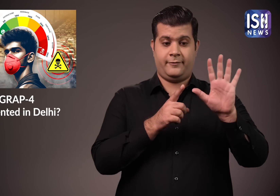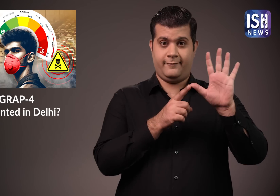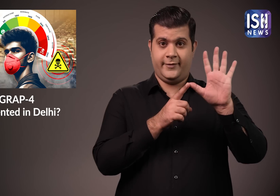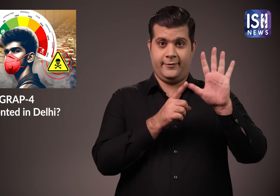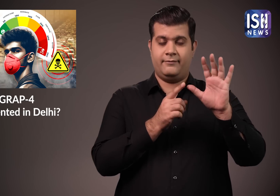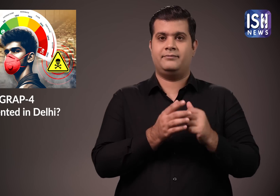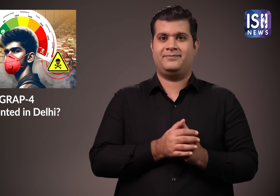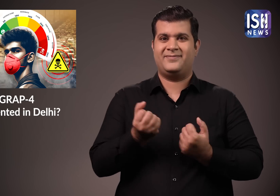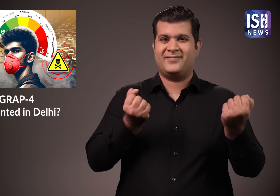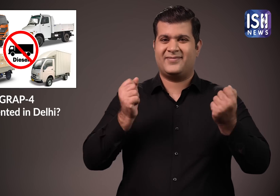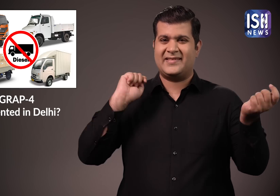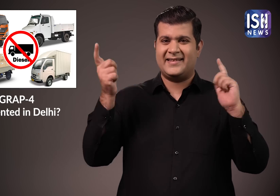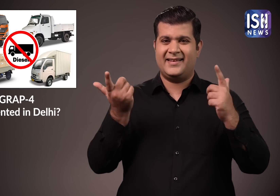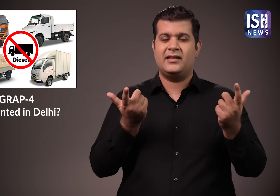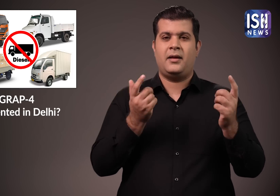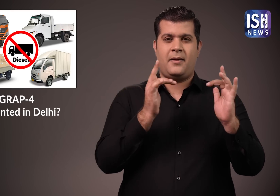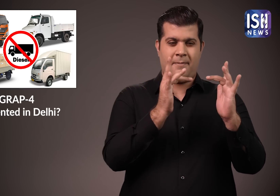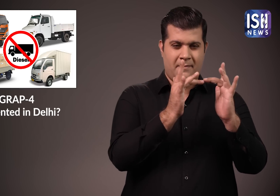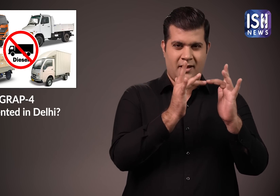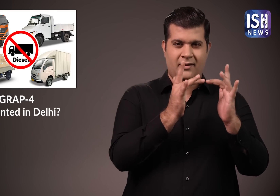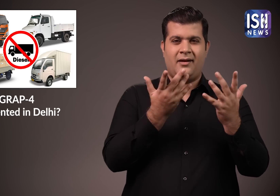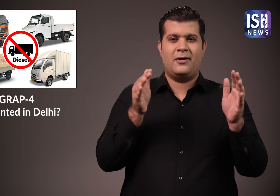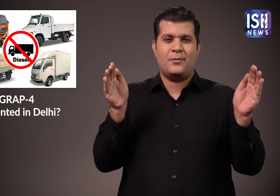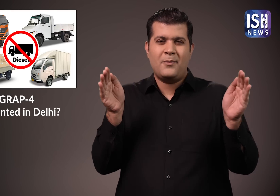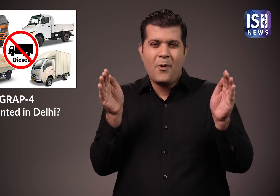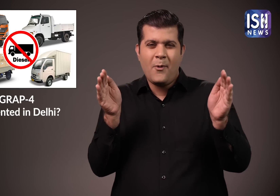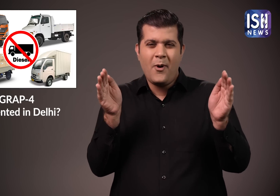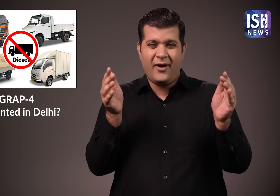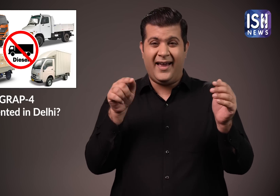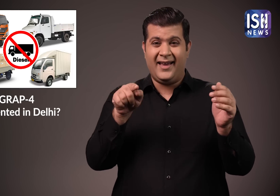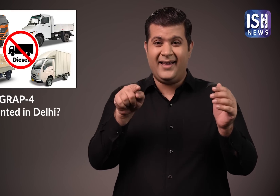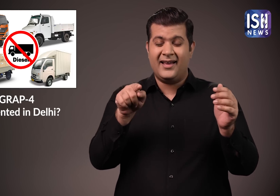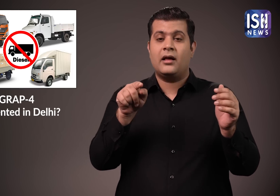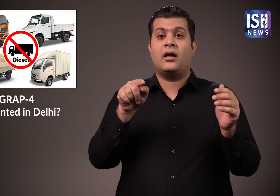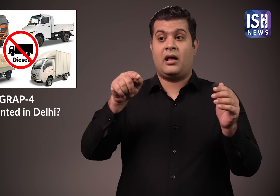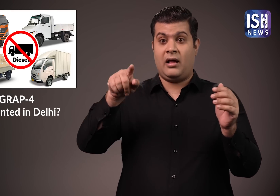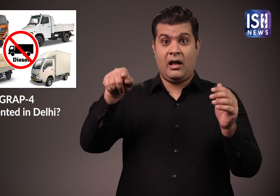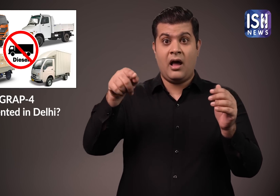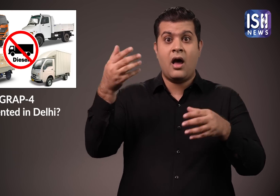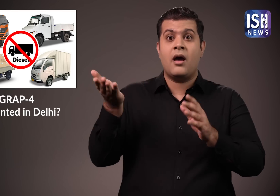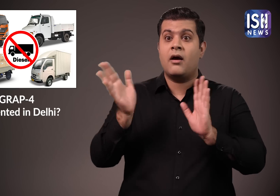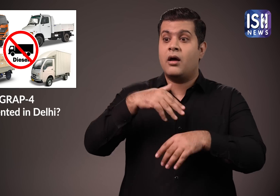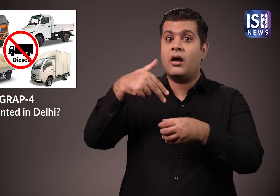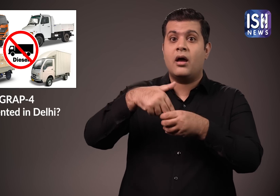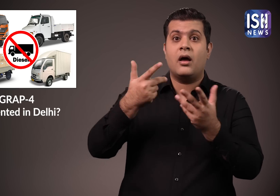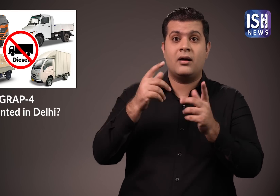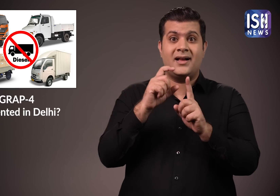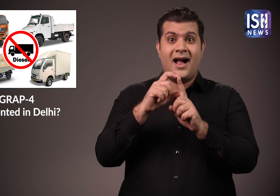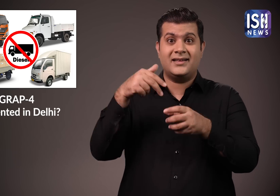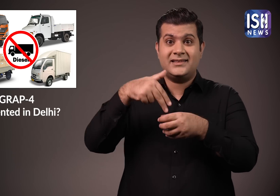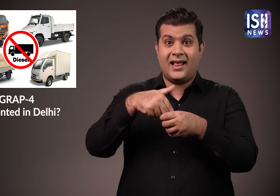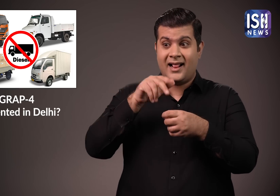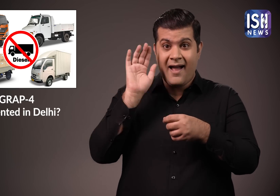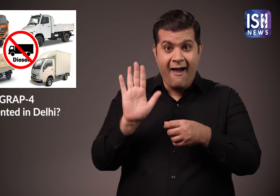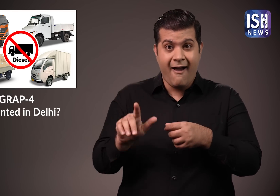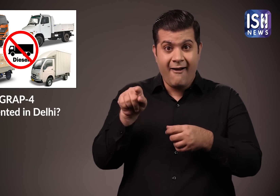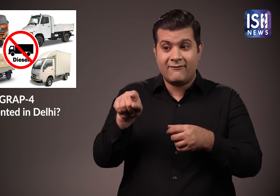5. Medium or bigger-sized heavy goods vehicles that run on diesel